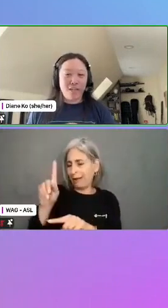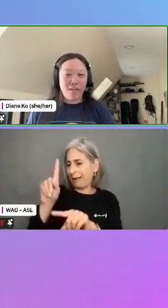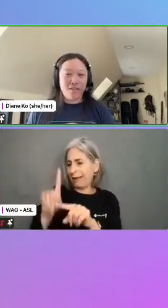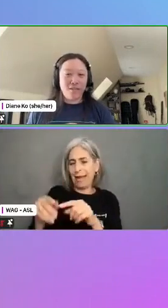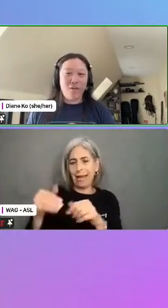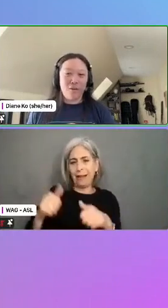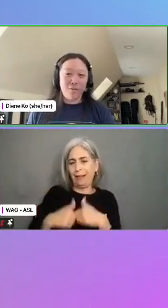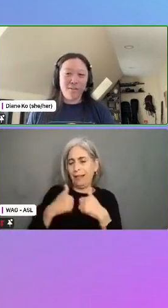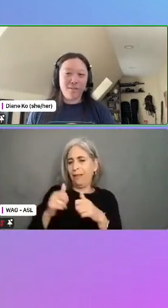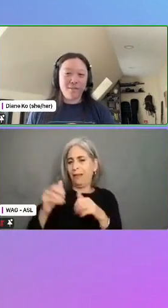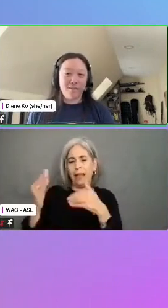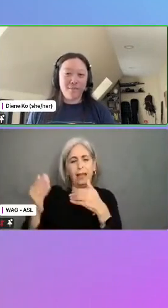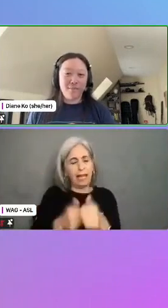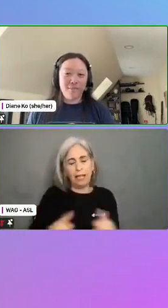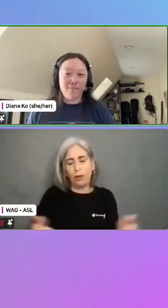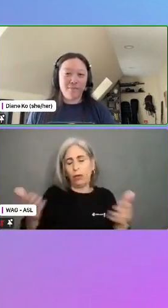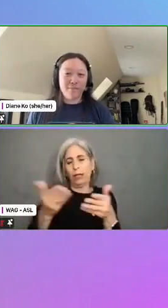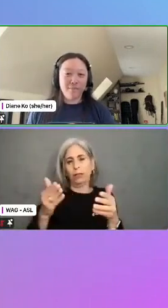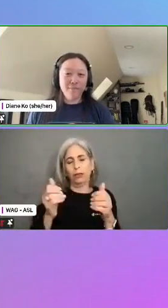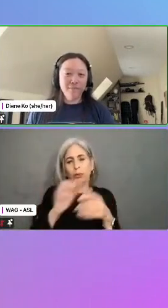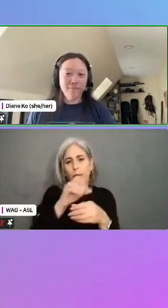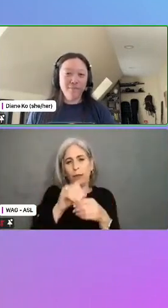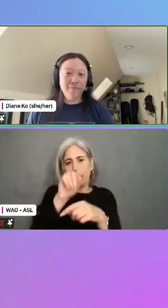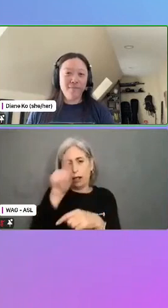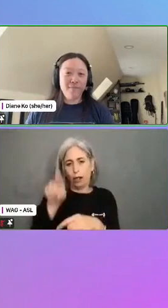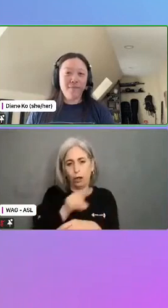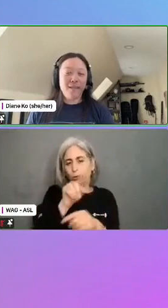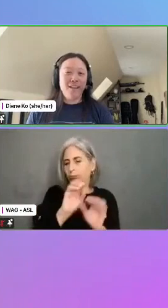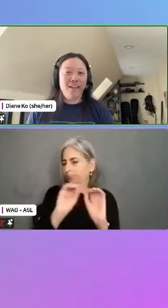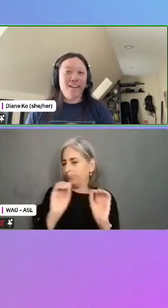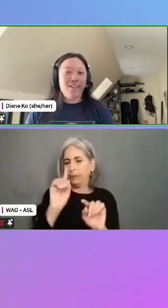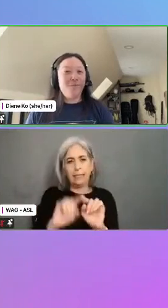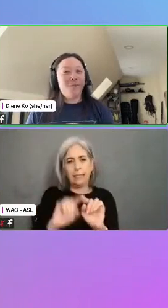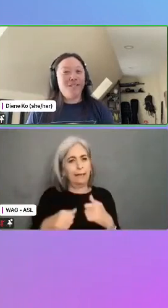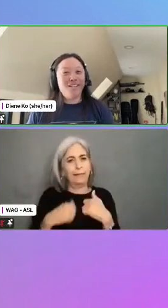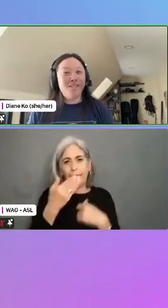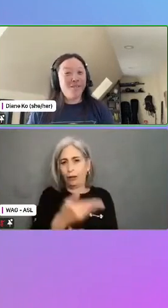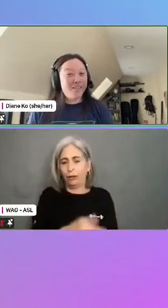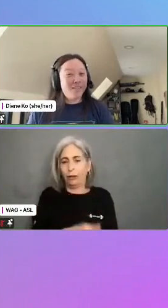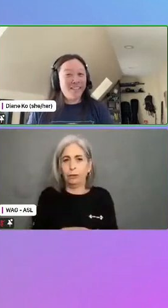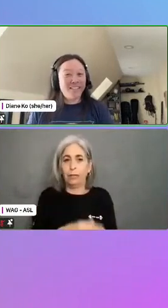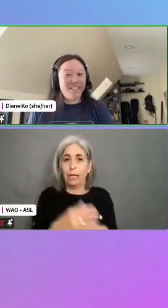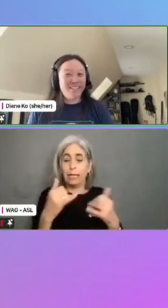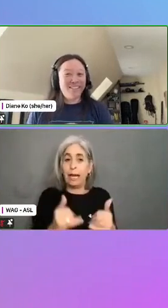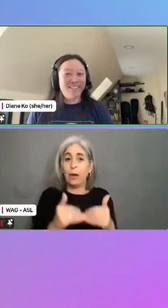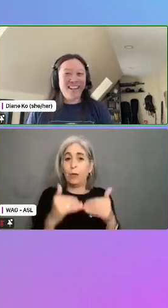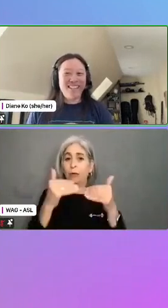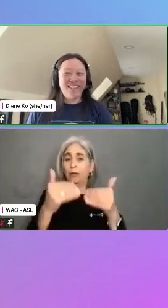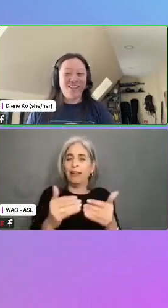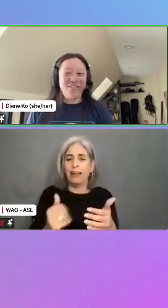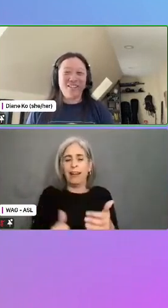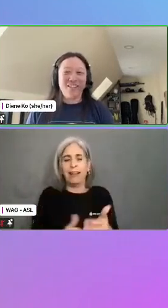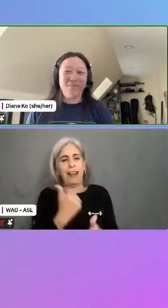unique idea for that. But turning component, I this into erect now have code for a card component that takes an